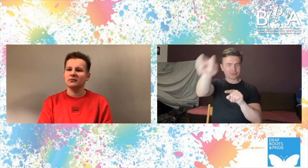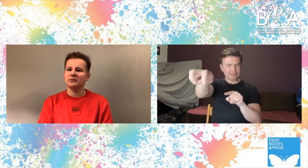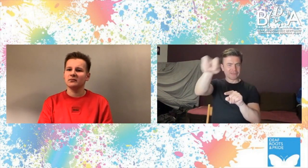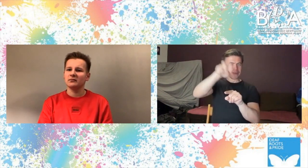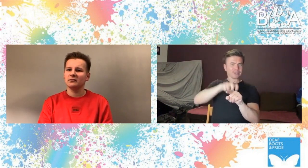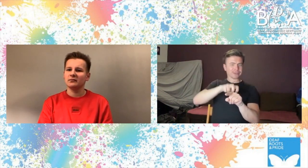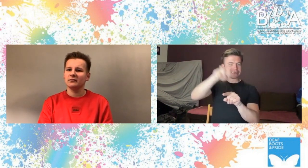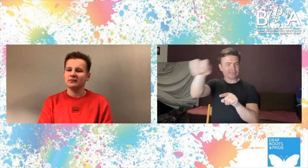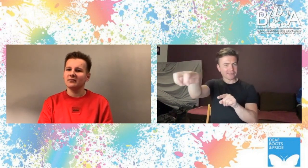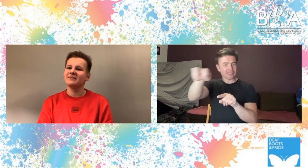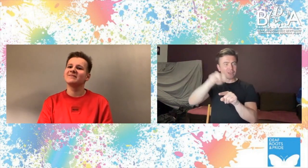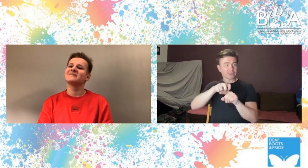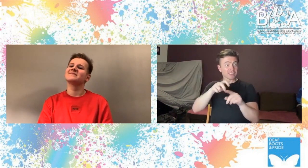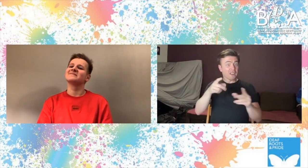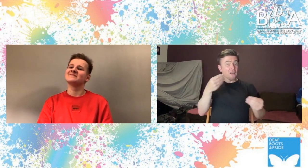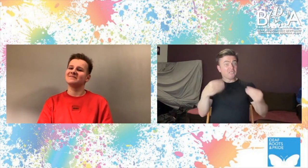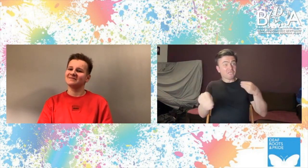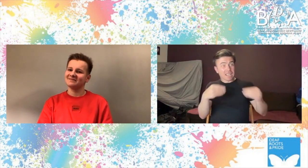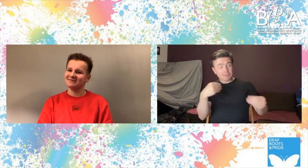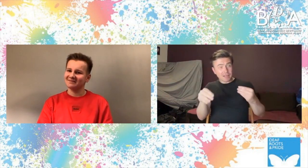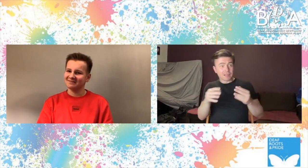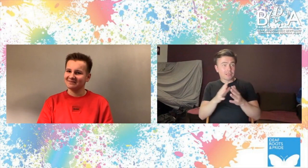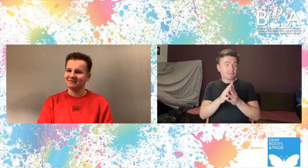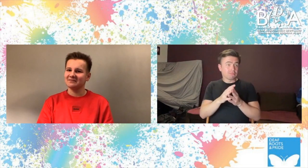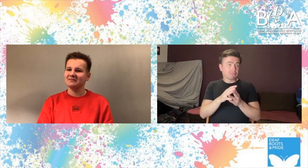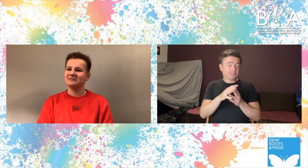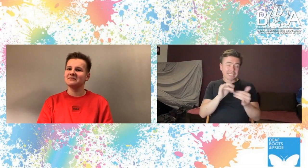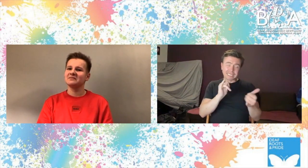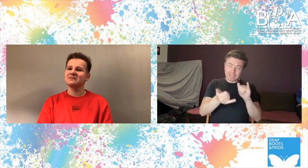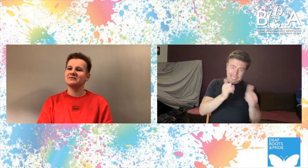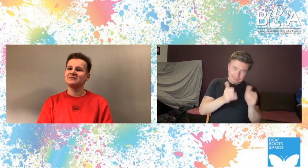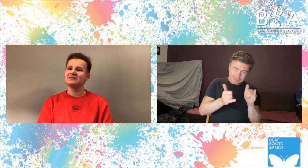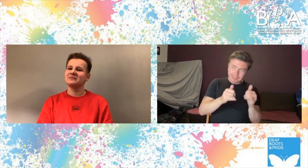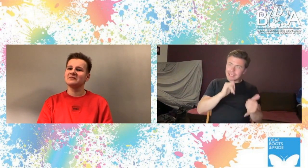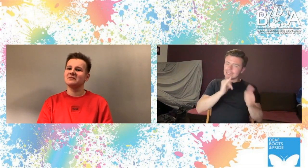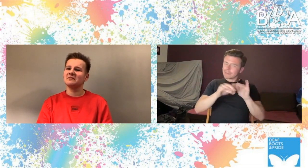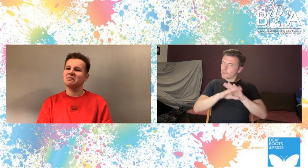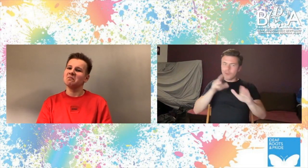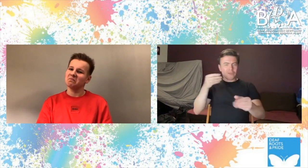when you make it all fit together. In terms of flexibility, sometimes it’s flexible,